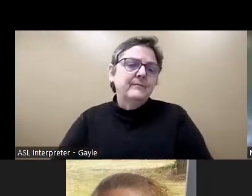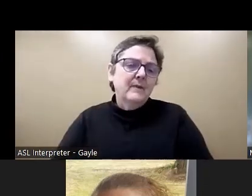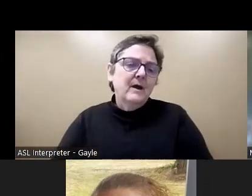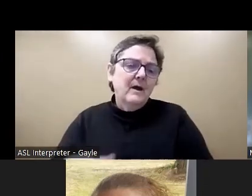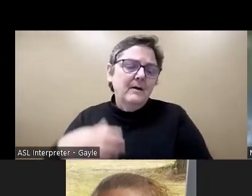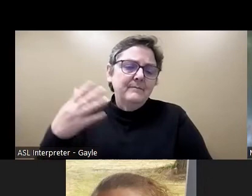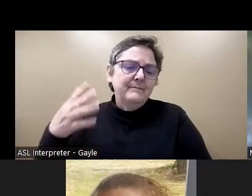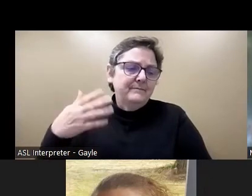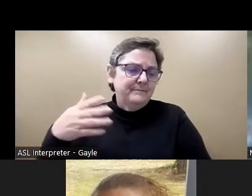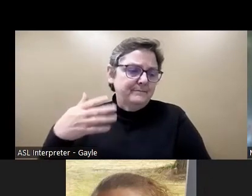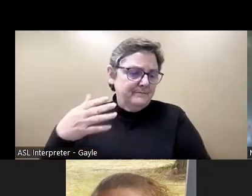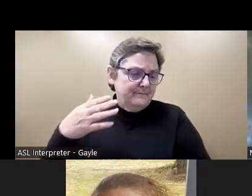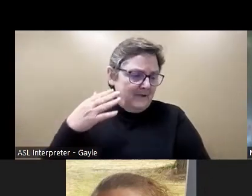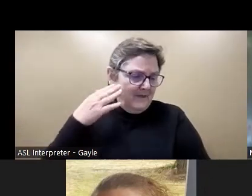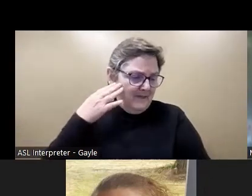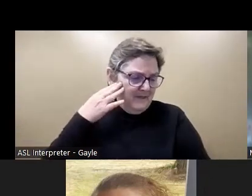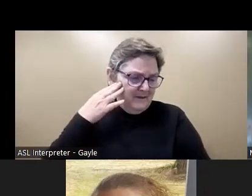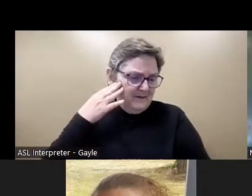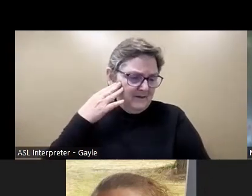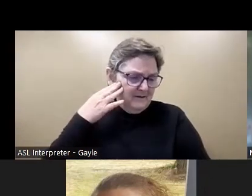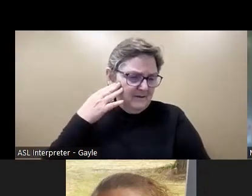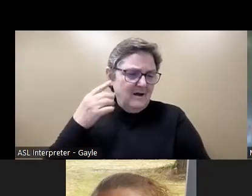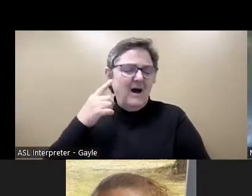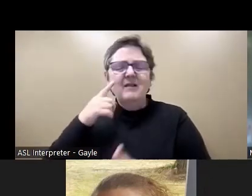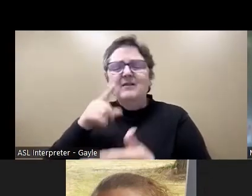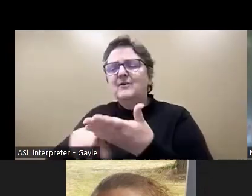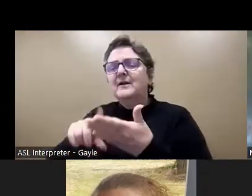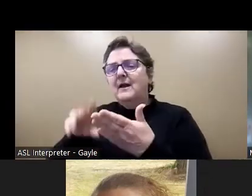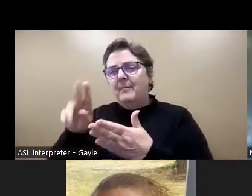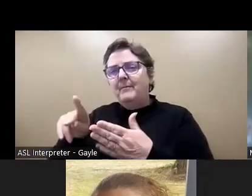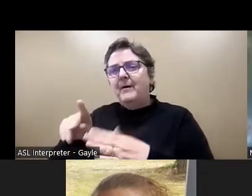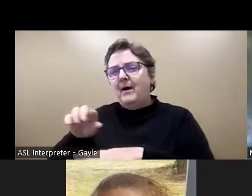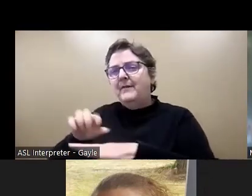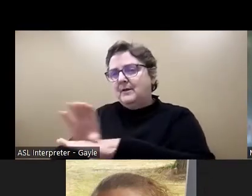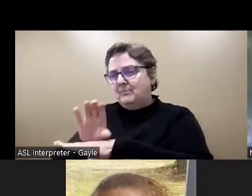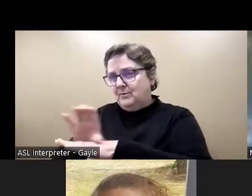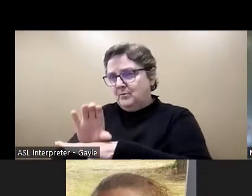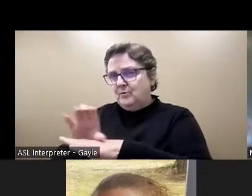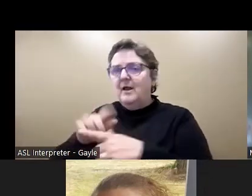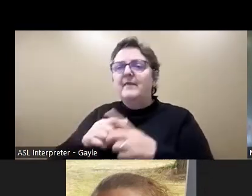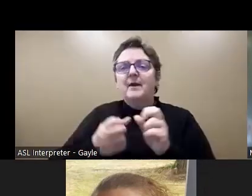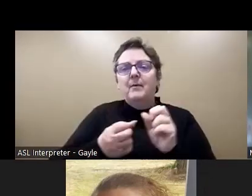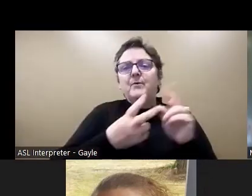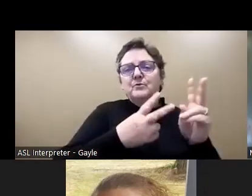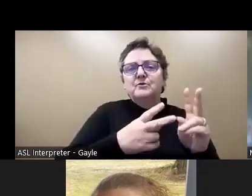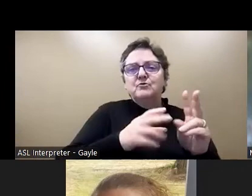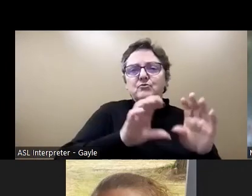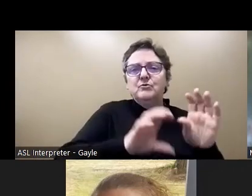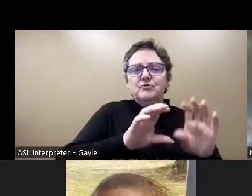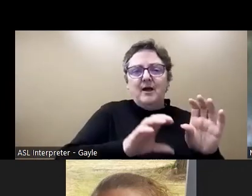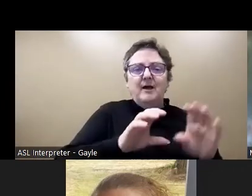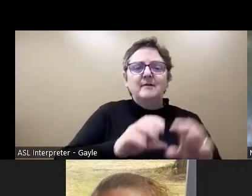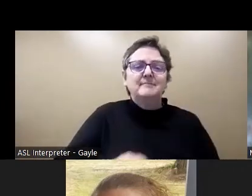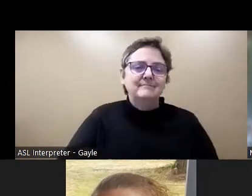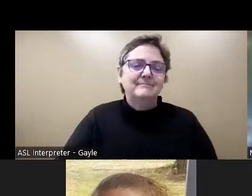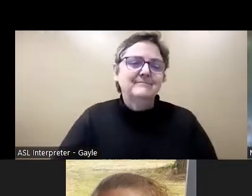I think it's on Two Dot. Let me just look it up right now. Thank you. Thank you. Yeah, if you could start typing.